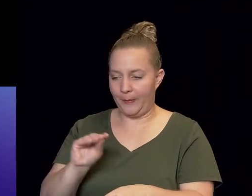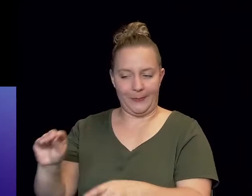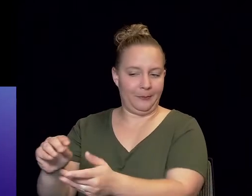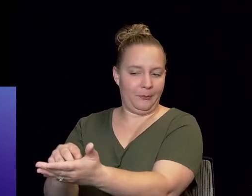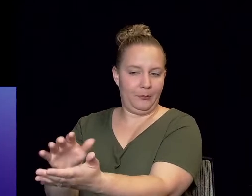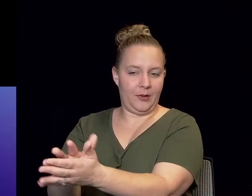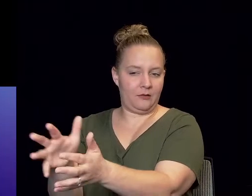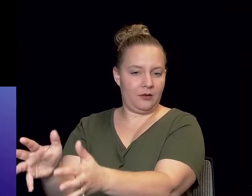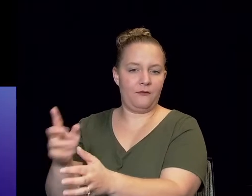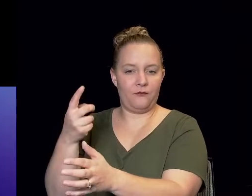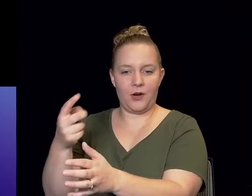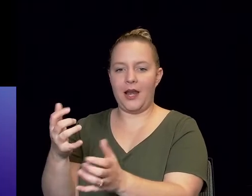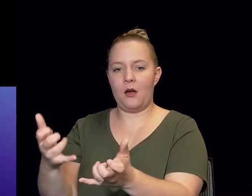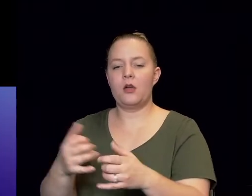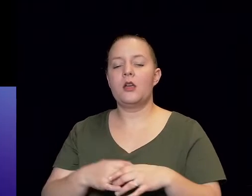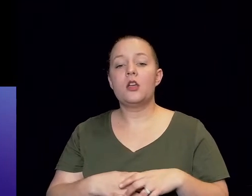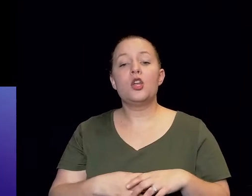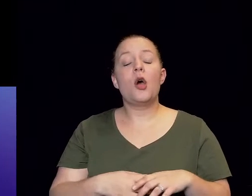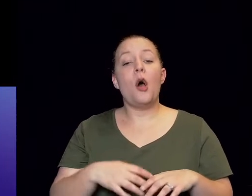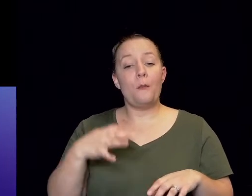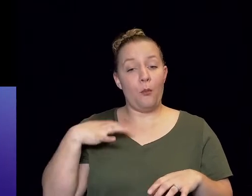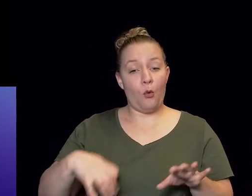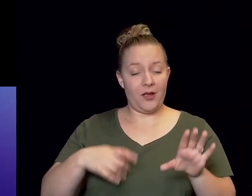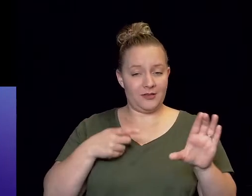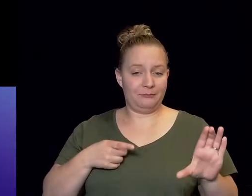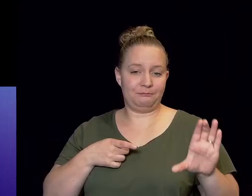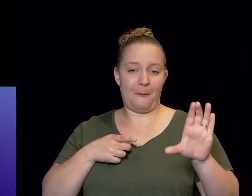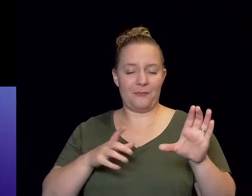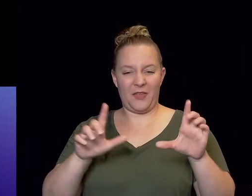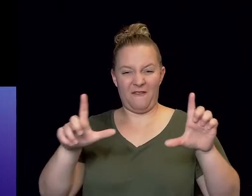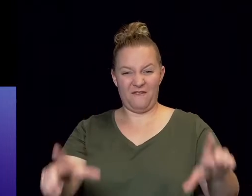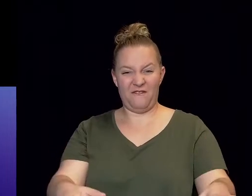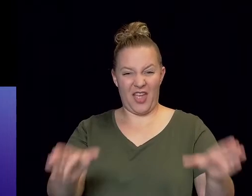The point scored by field goals if each field goal is worth 3 points.